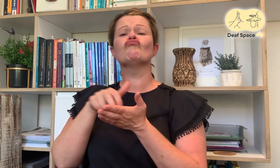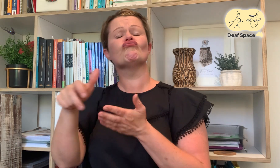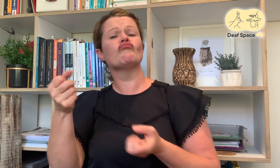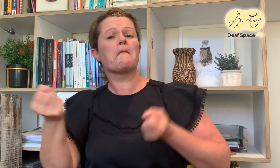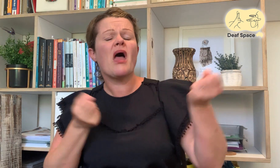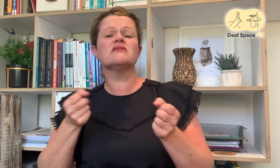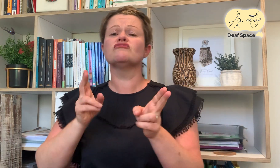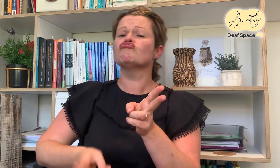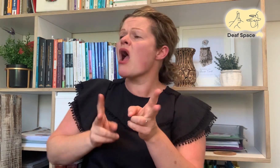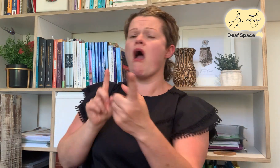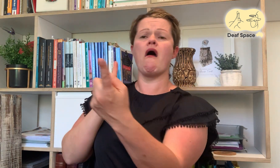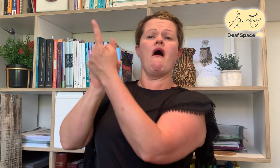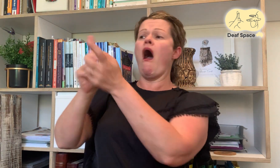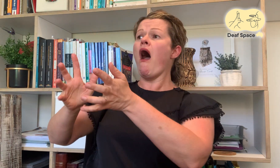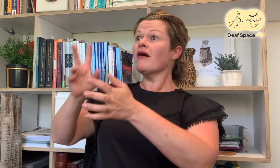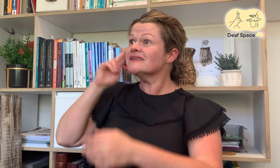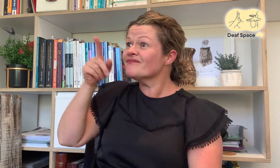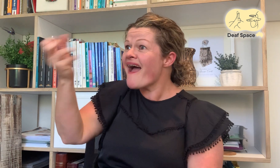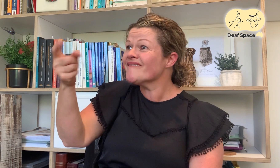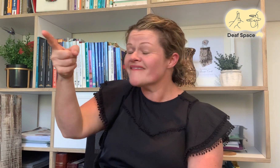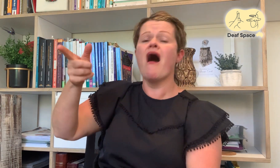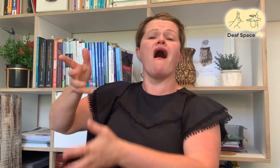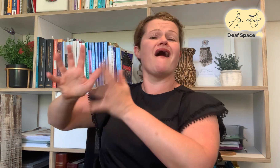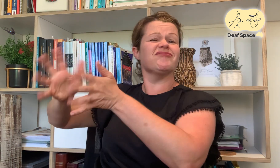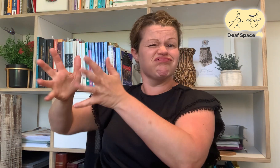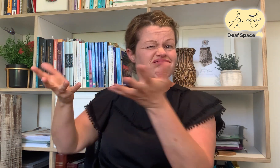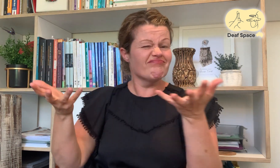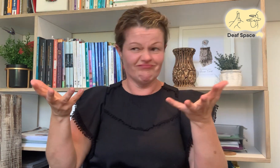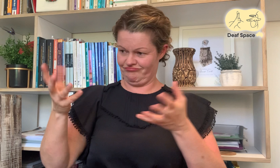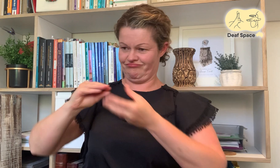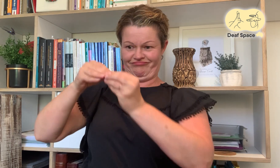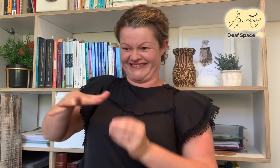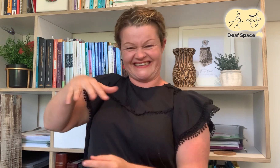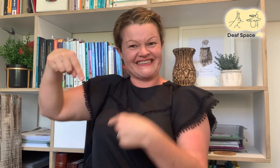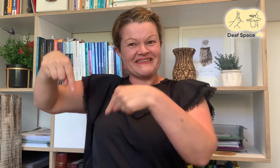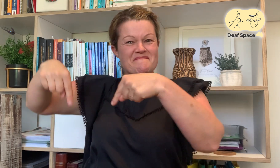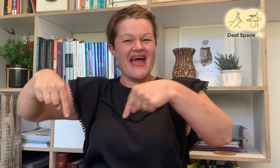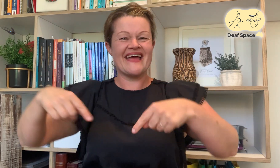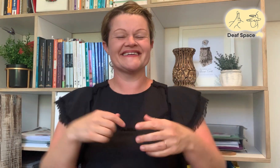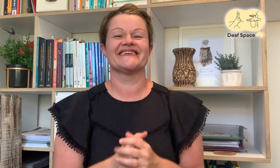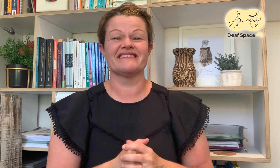For example, if you meet another Deaf person on public transport, you make a Deaf space in that moment.